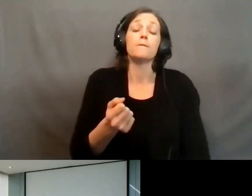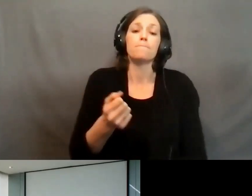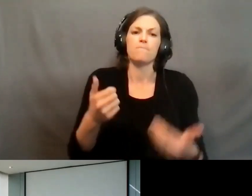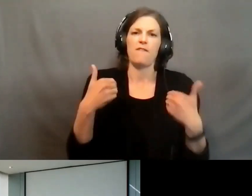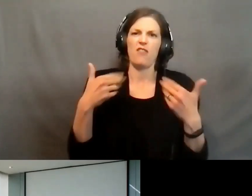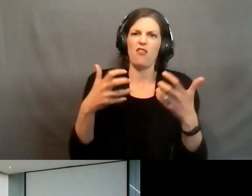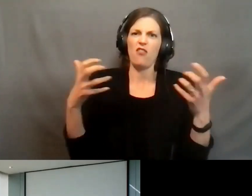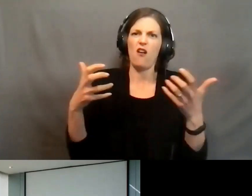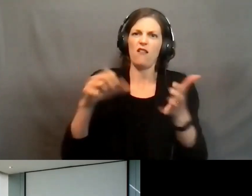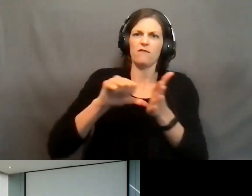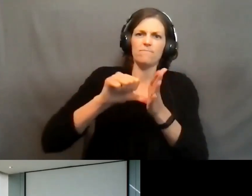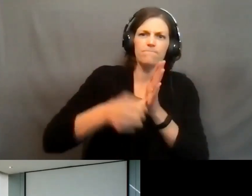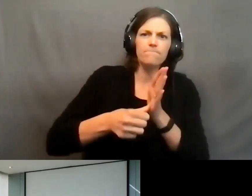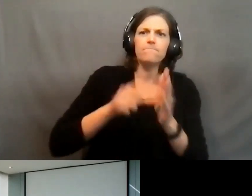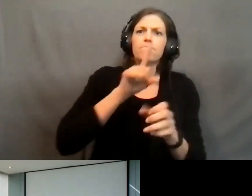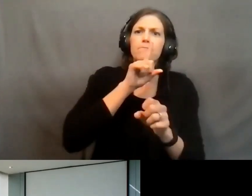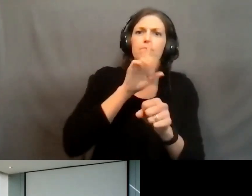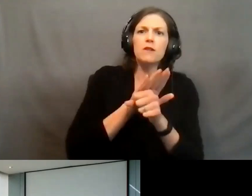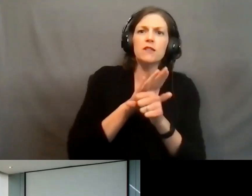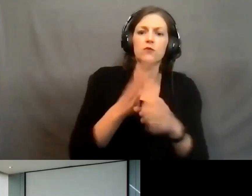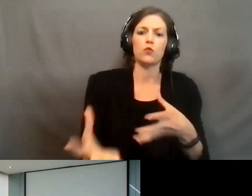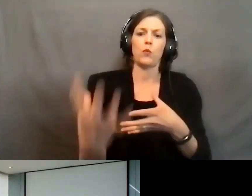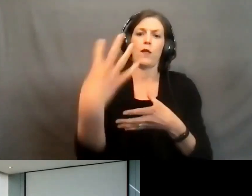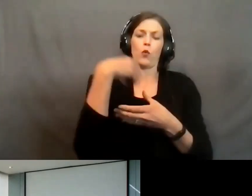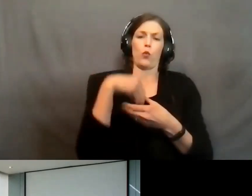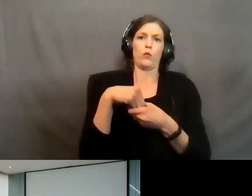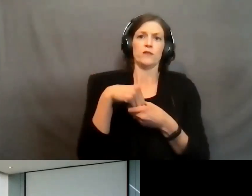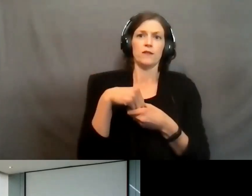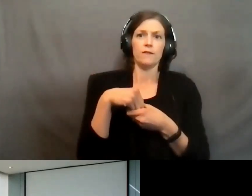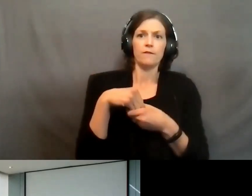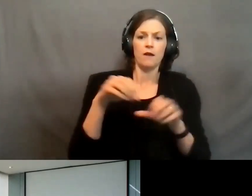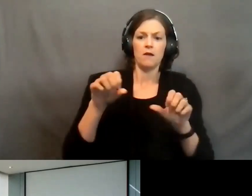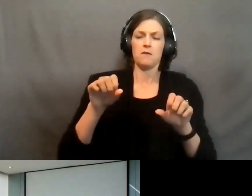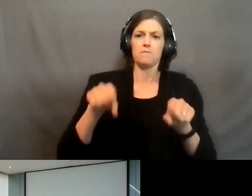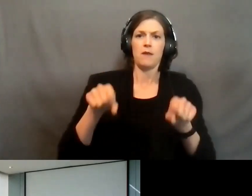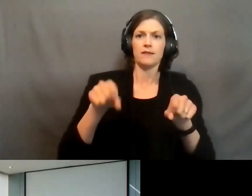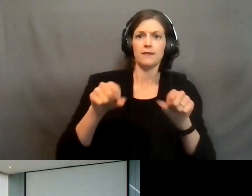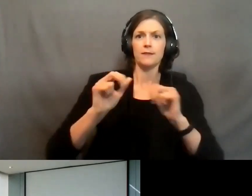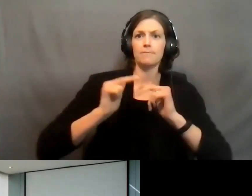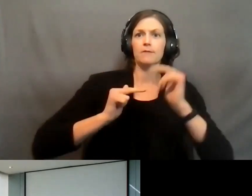to inclusive capacity building 12:07:54 to all who touch or